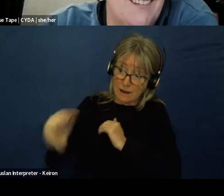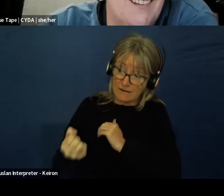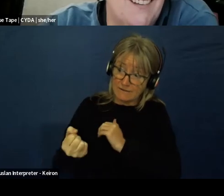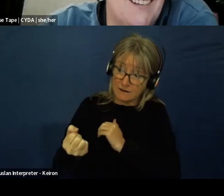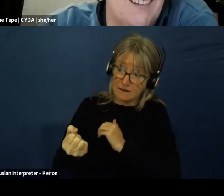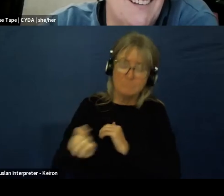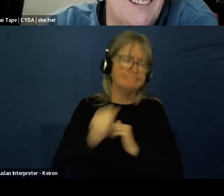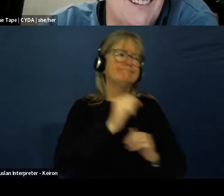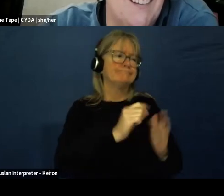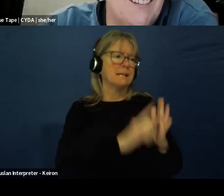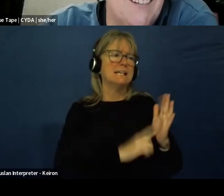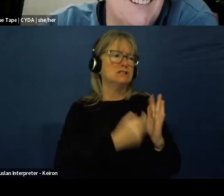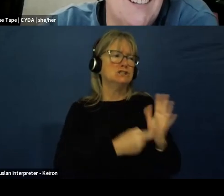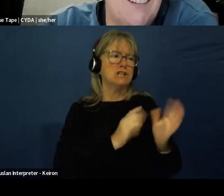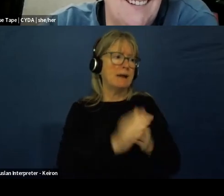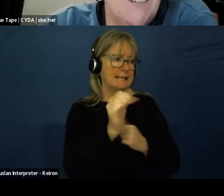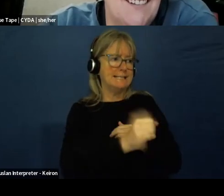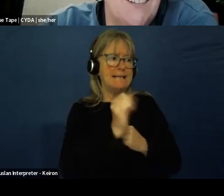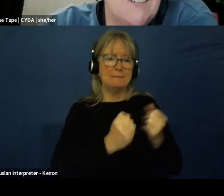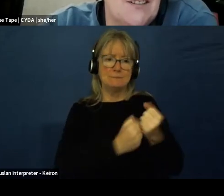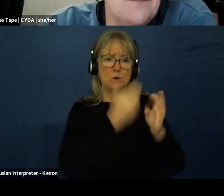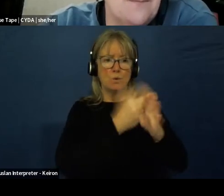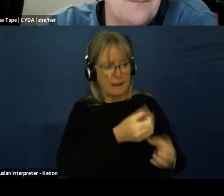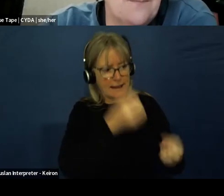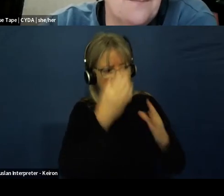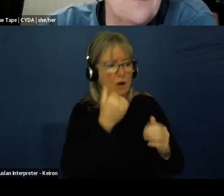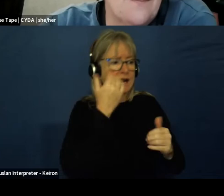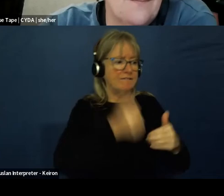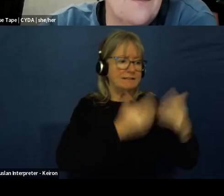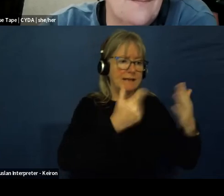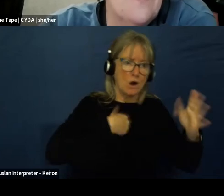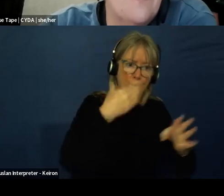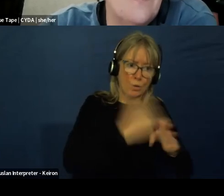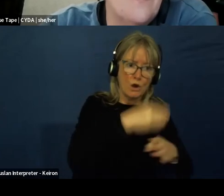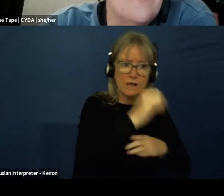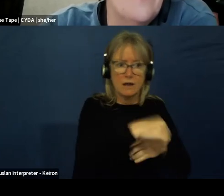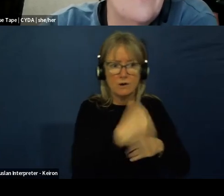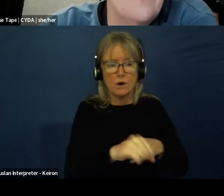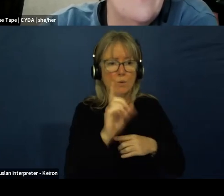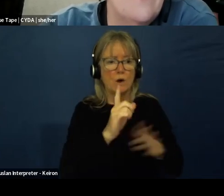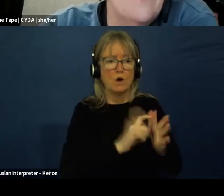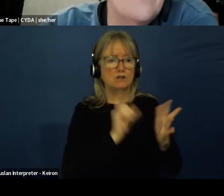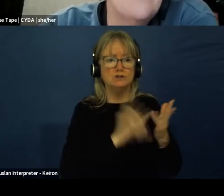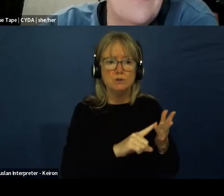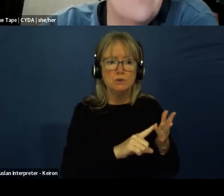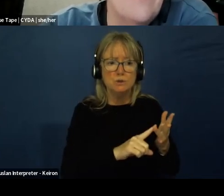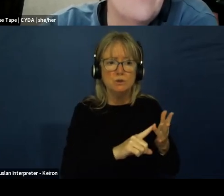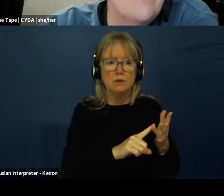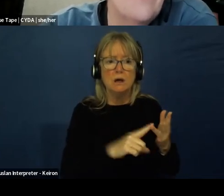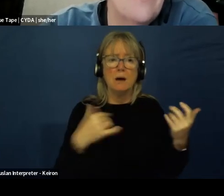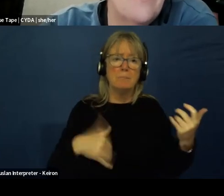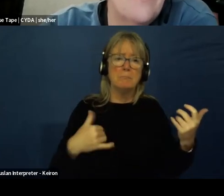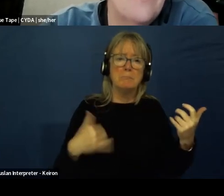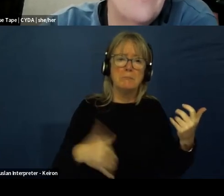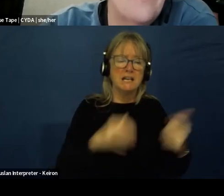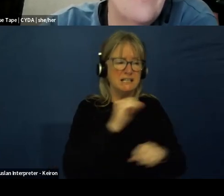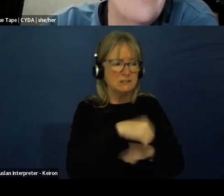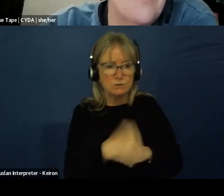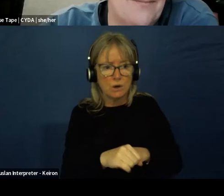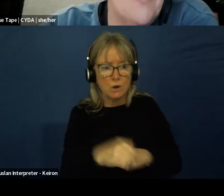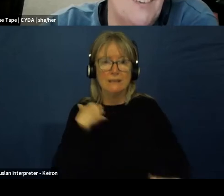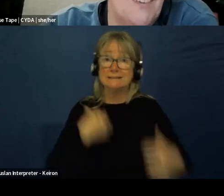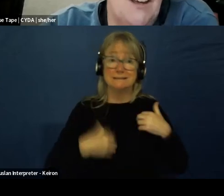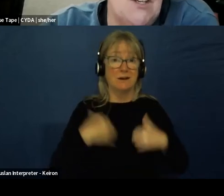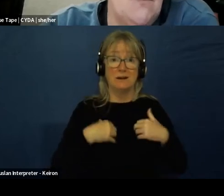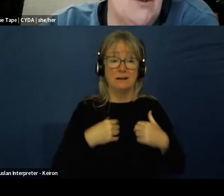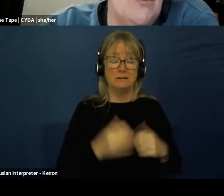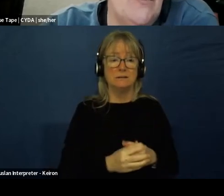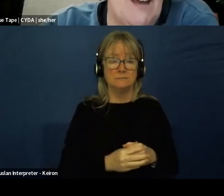And that's going to Vegas will tell me what I'm doing, each day right if I'm writing on on gig gigging or not, as well so it's exciting.